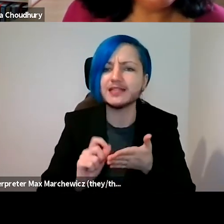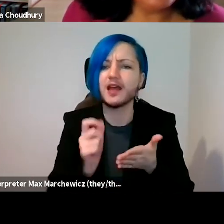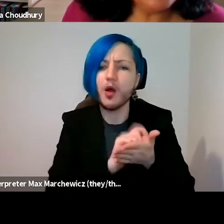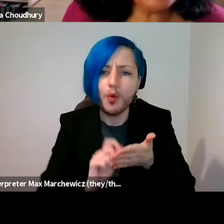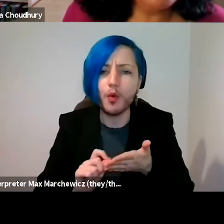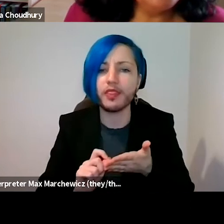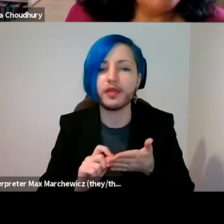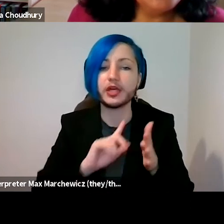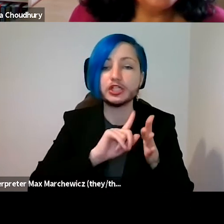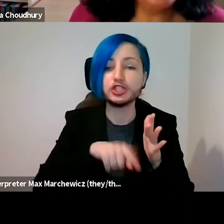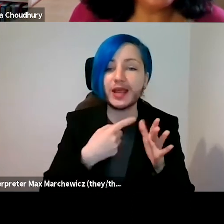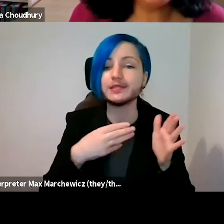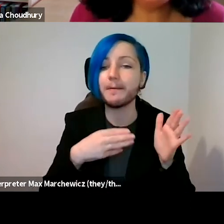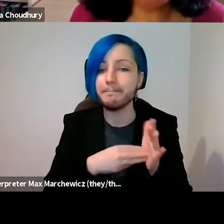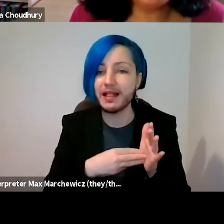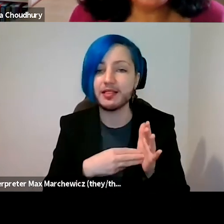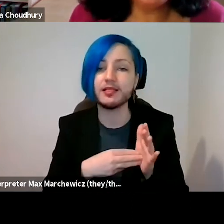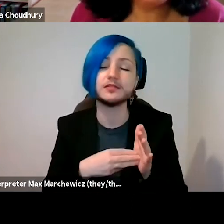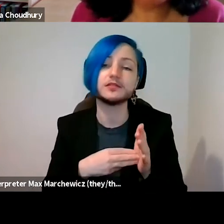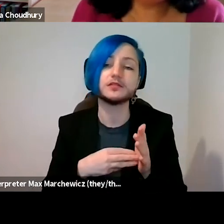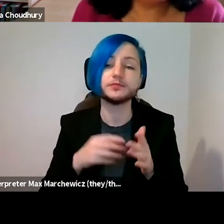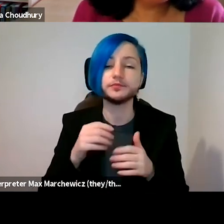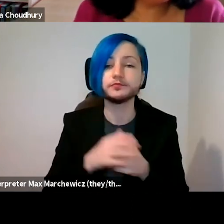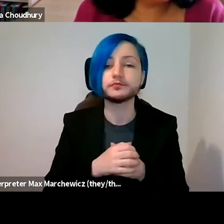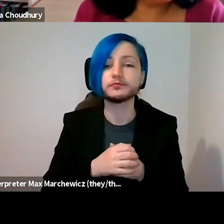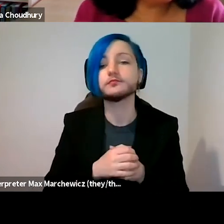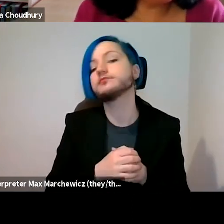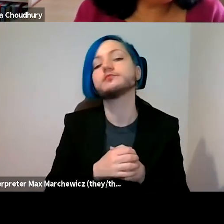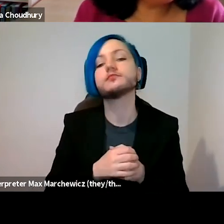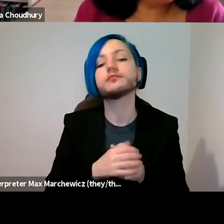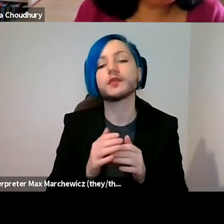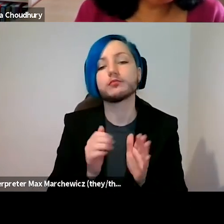James Mills' monumental, The History of British India was published in 1817,